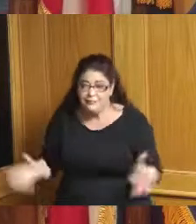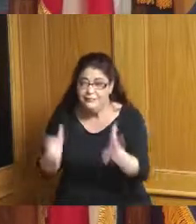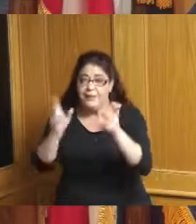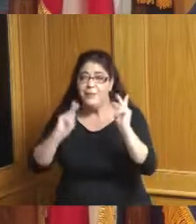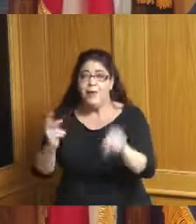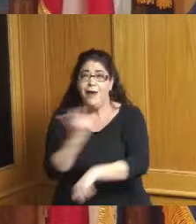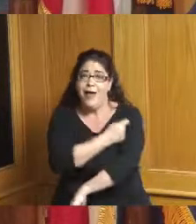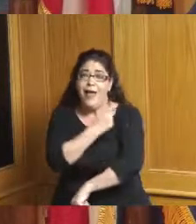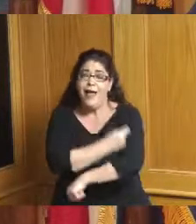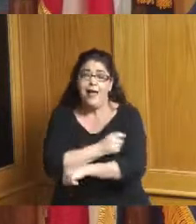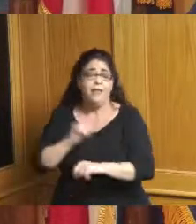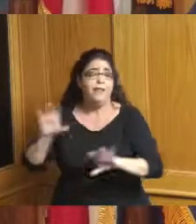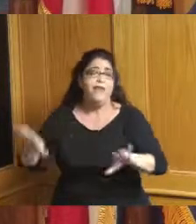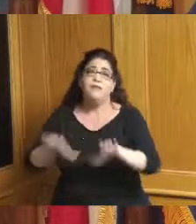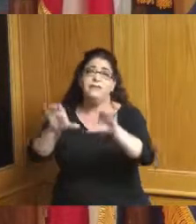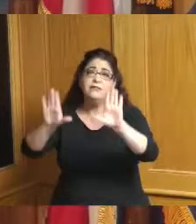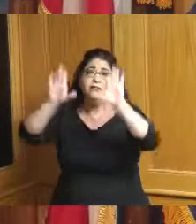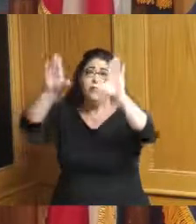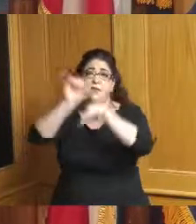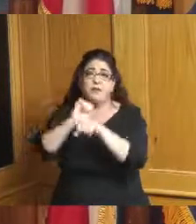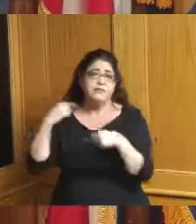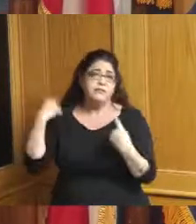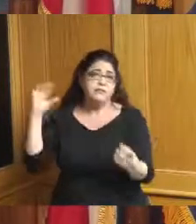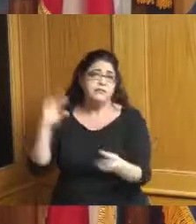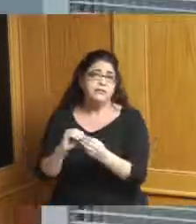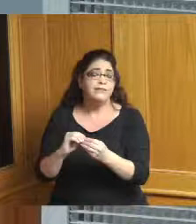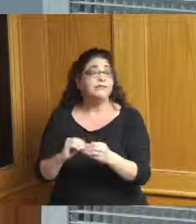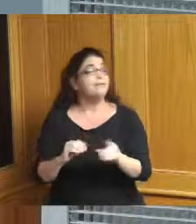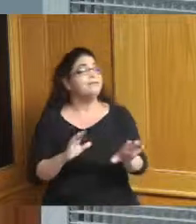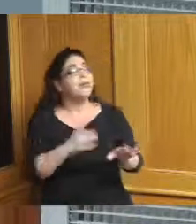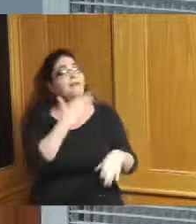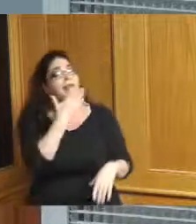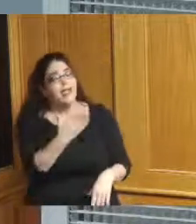just wanted to tell you that thank you for that we have 22 nurses that we've brought on just for